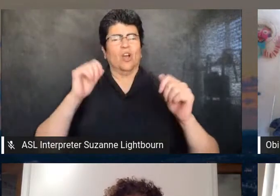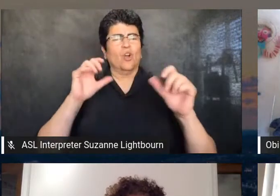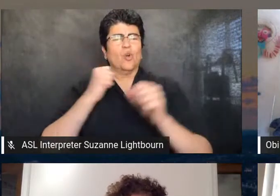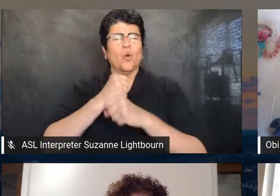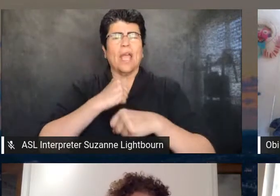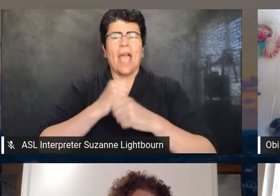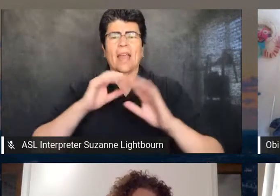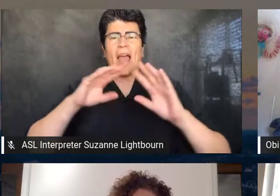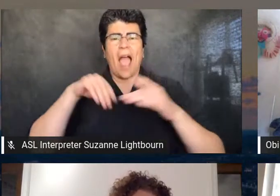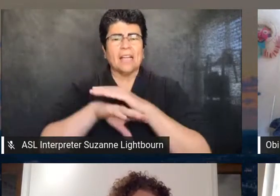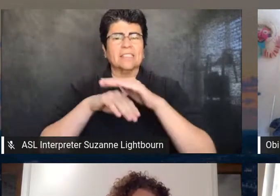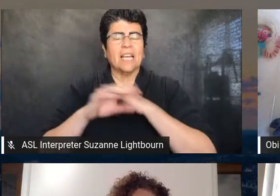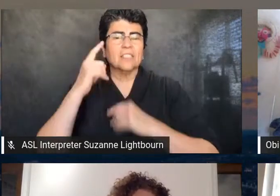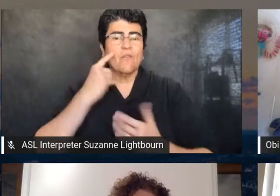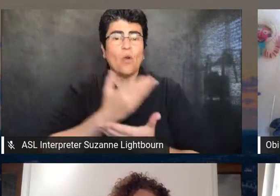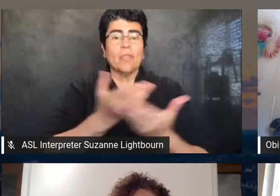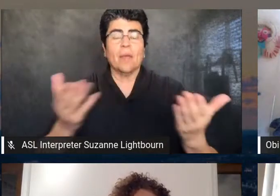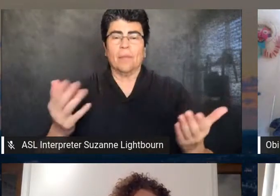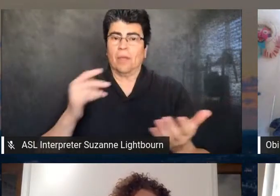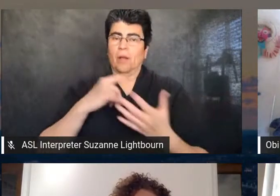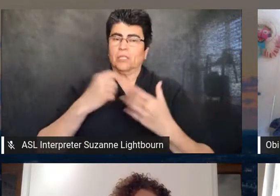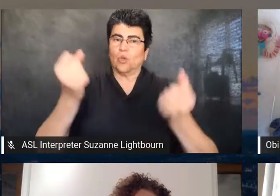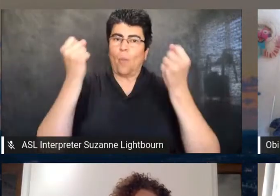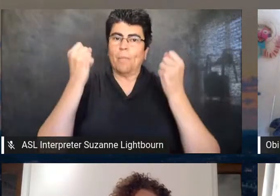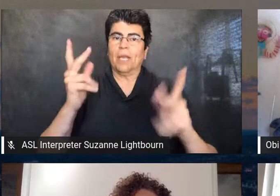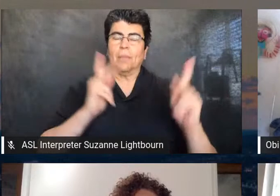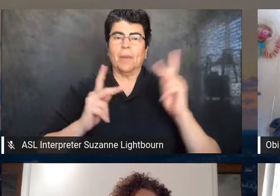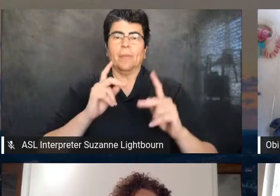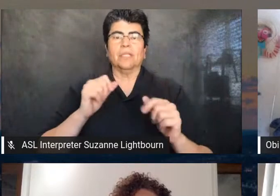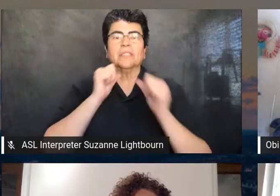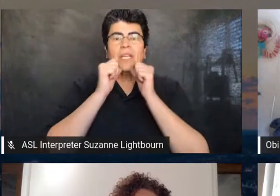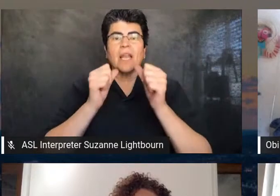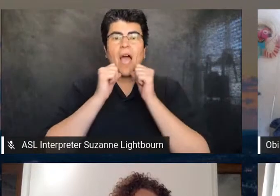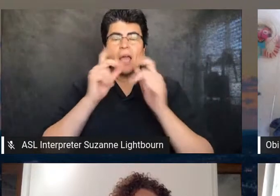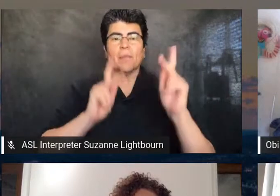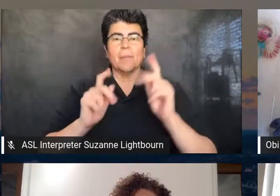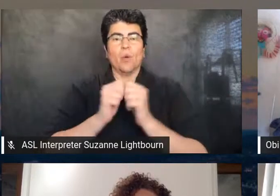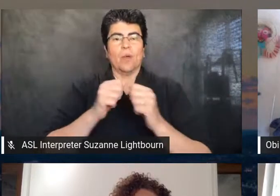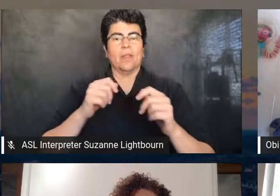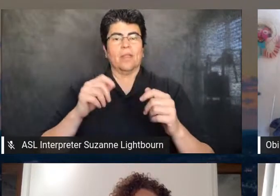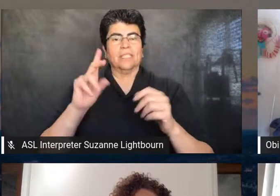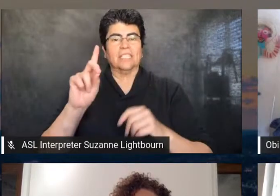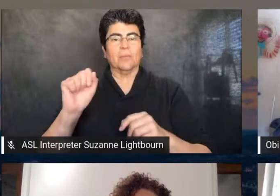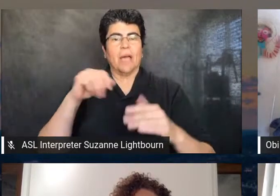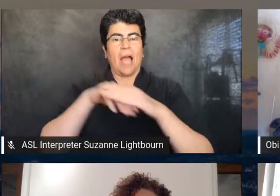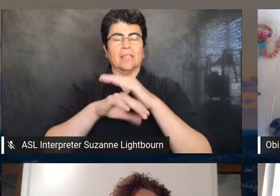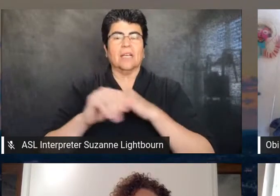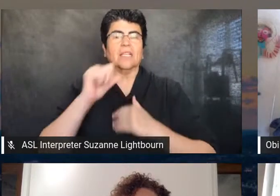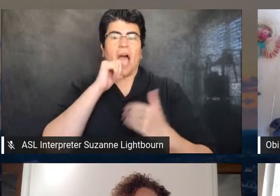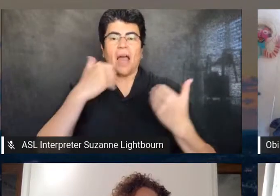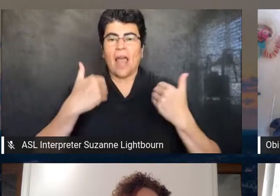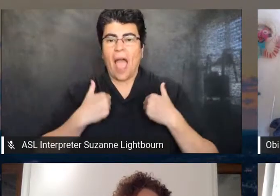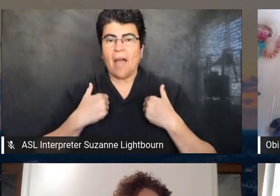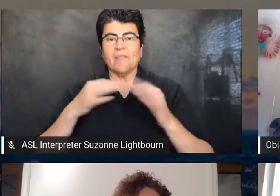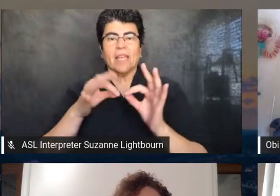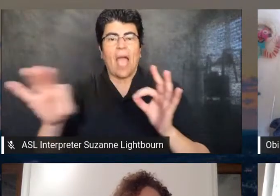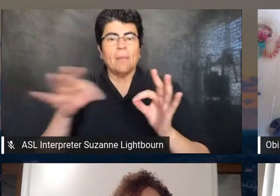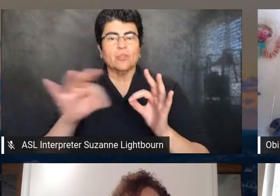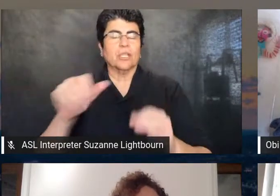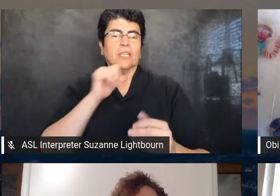that deny people with disabilities access, not having captions, not having ASL interpreters,